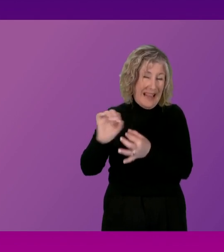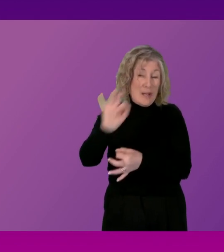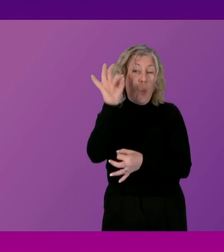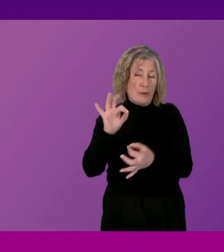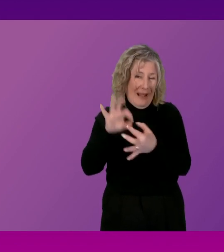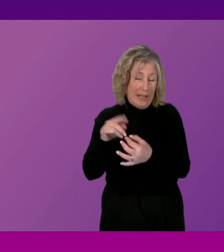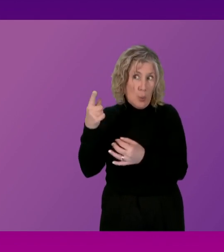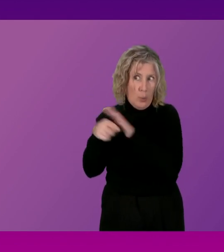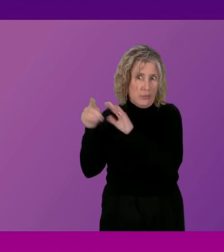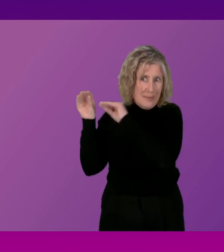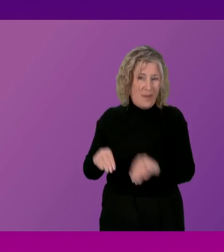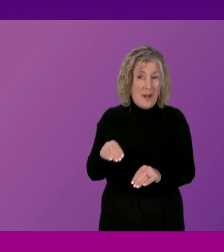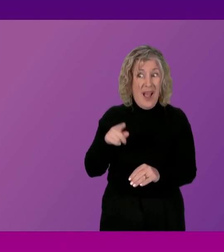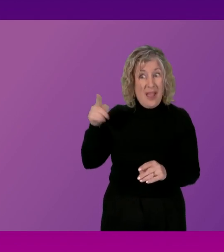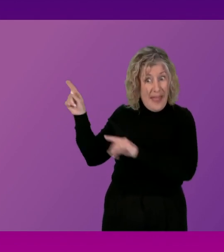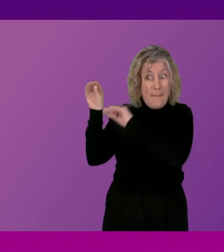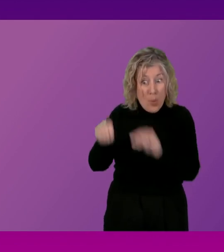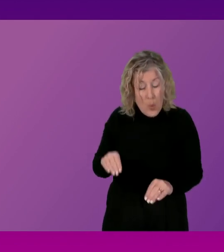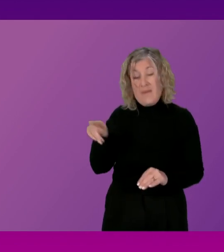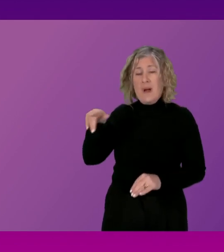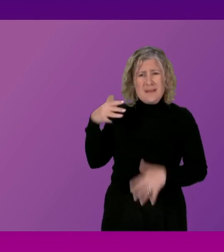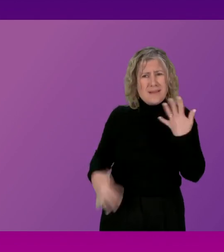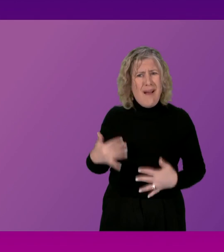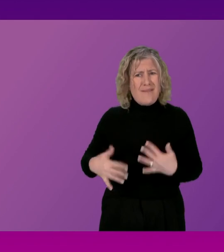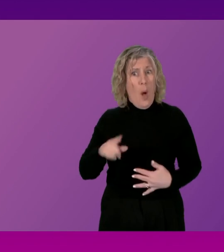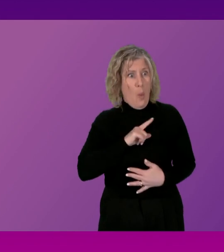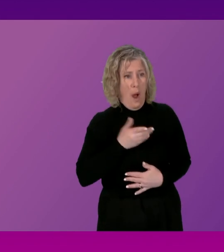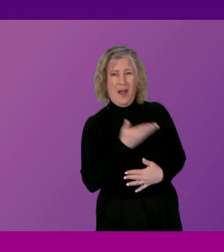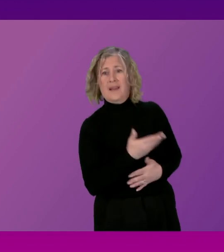suffering so badly because of the inhumane laws of the UK Government.